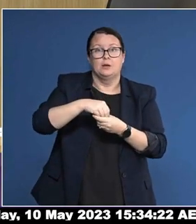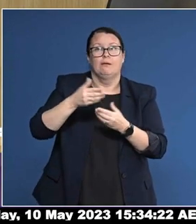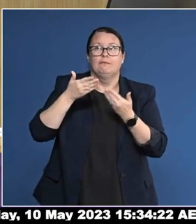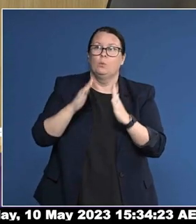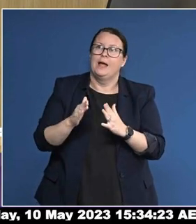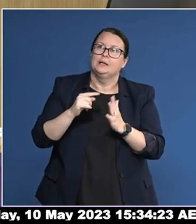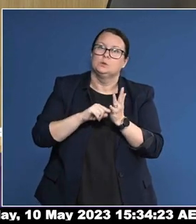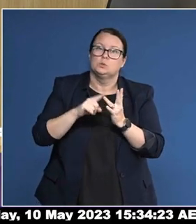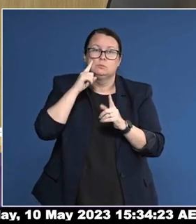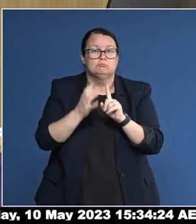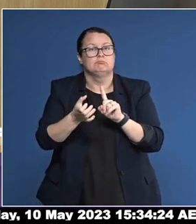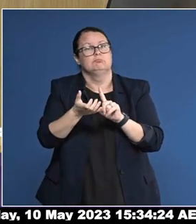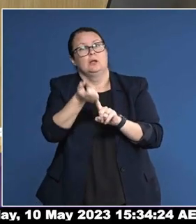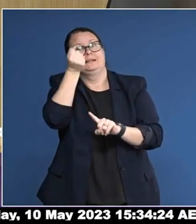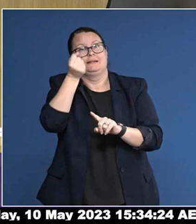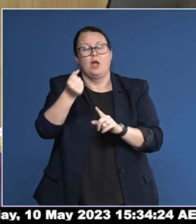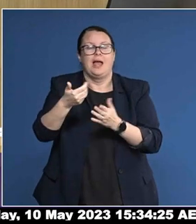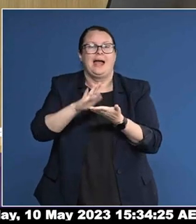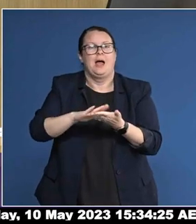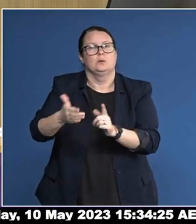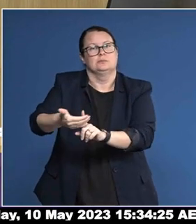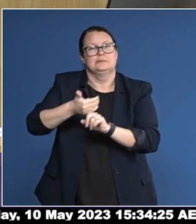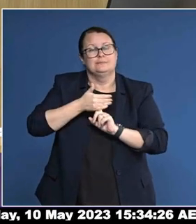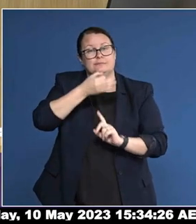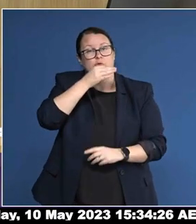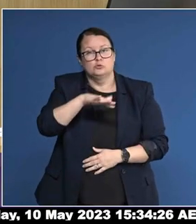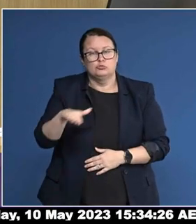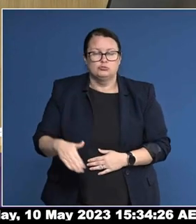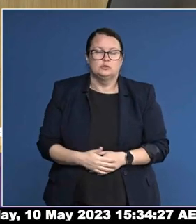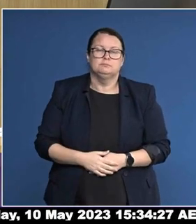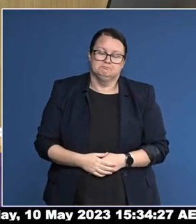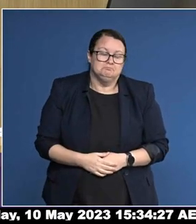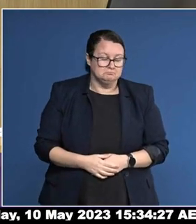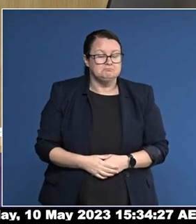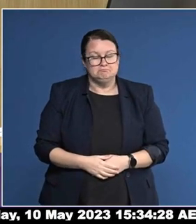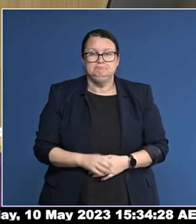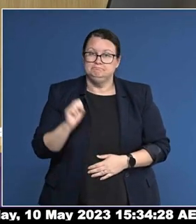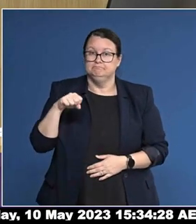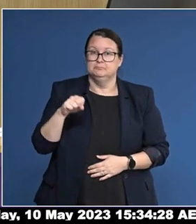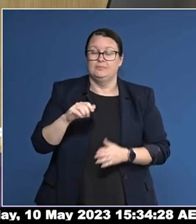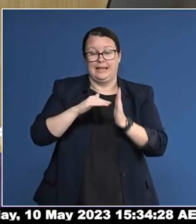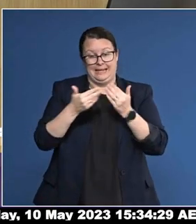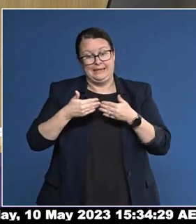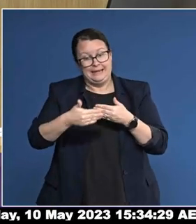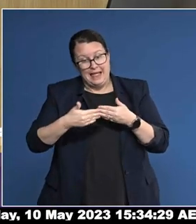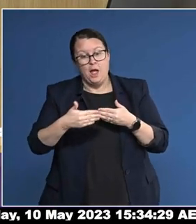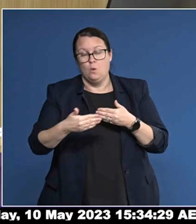You accept that? MS RAINE: I do, and, in current practice, that is very much the case